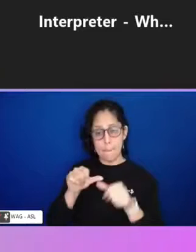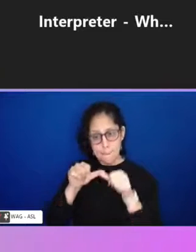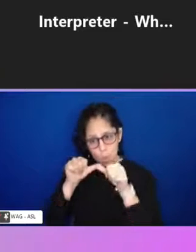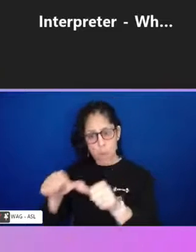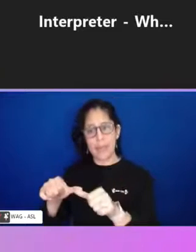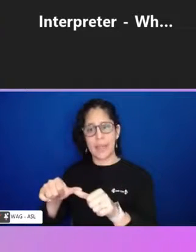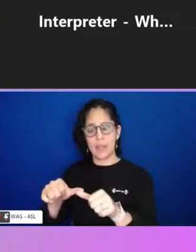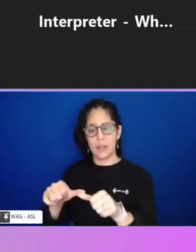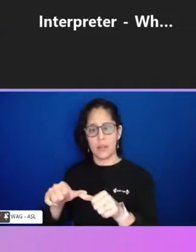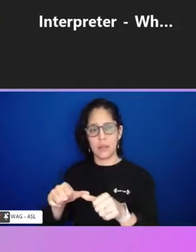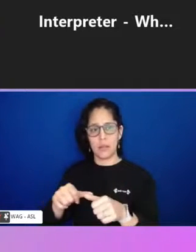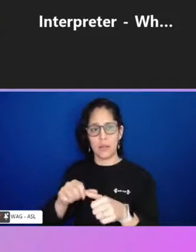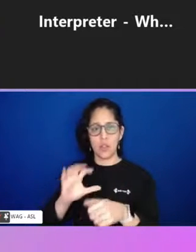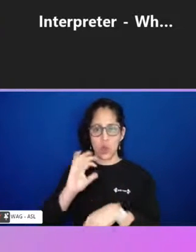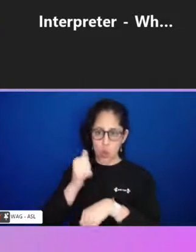permanent, temporary, and